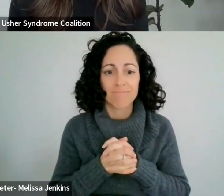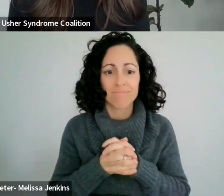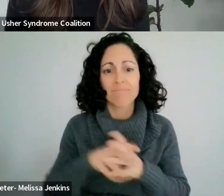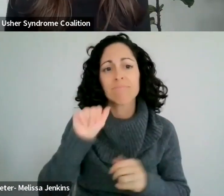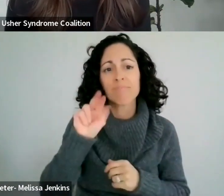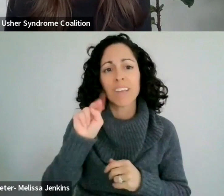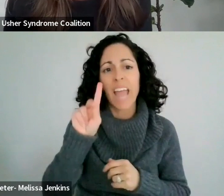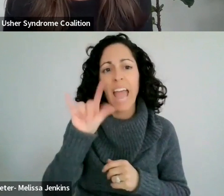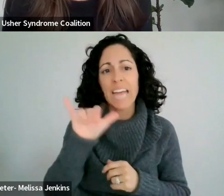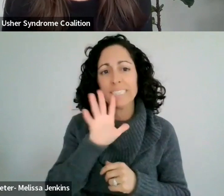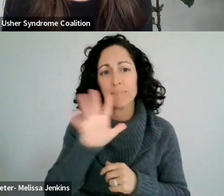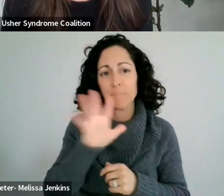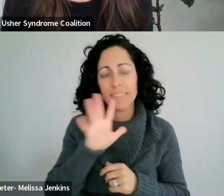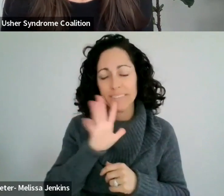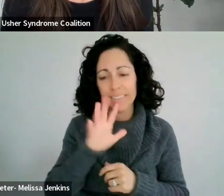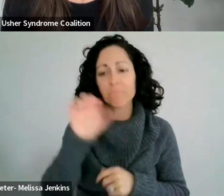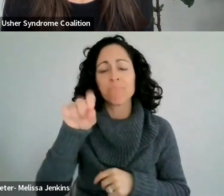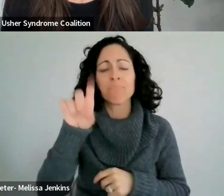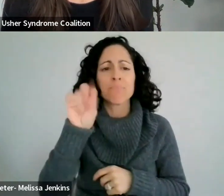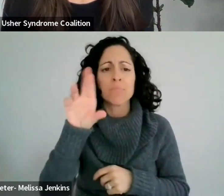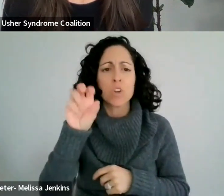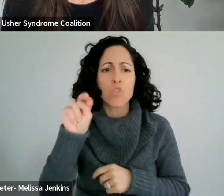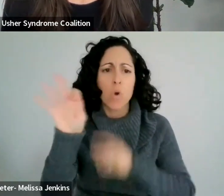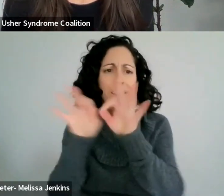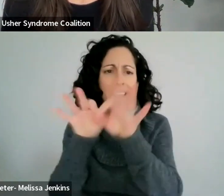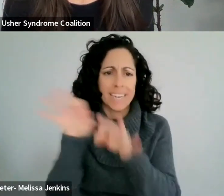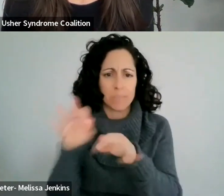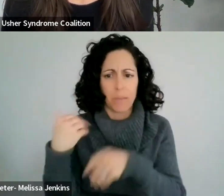Doreen explained quite quite well, you know,